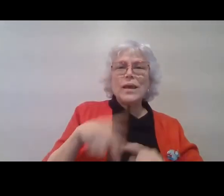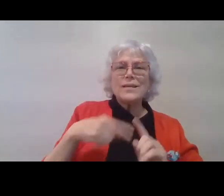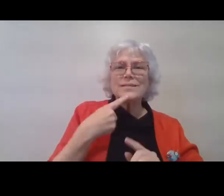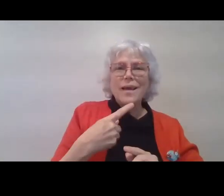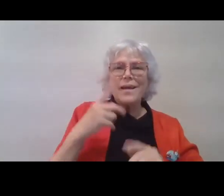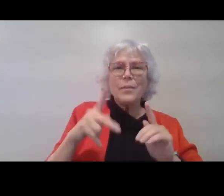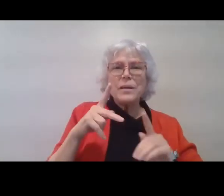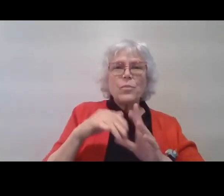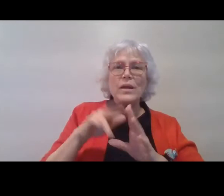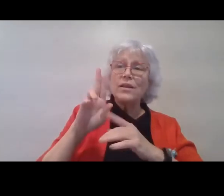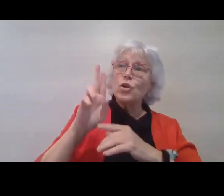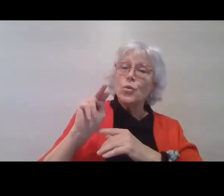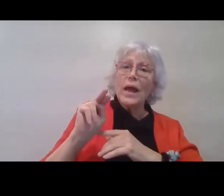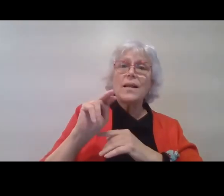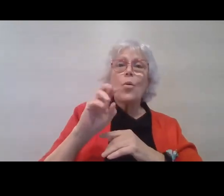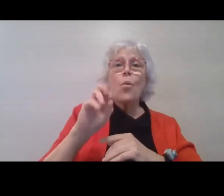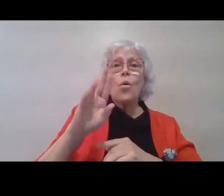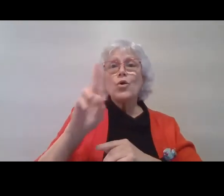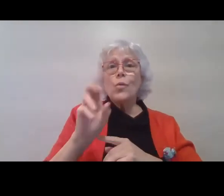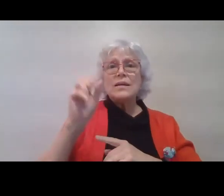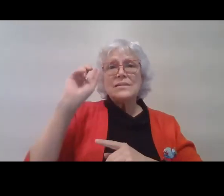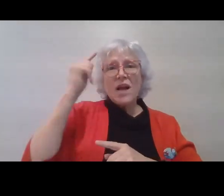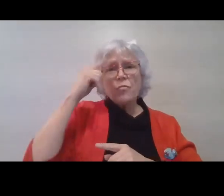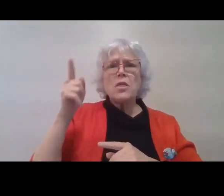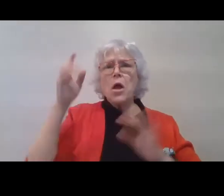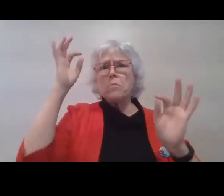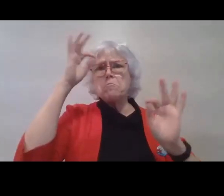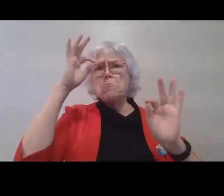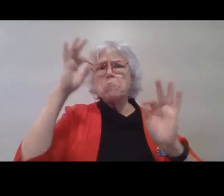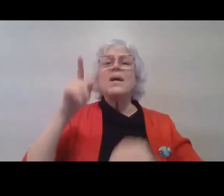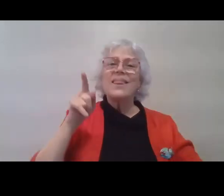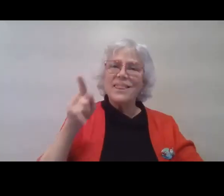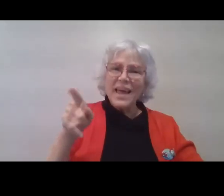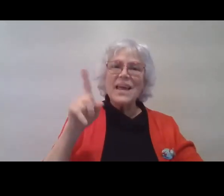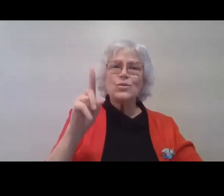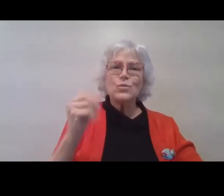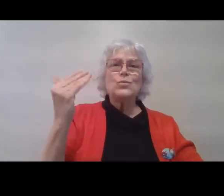the UN or the US government do not know what they are doing. They know, they just do